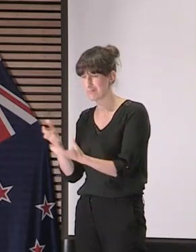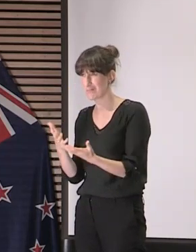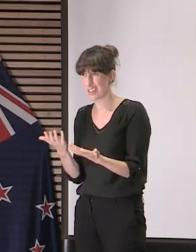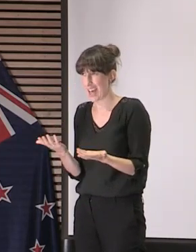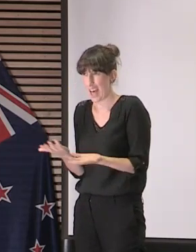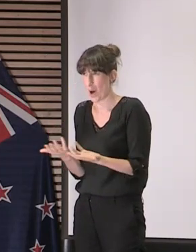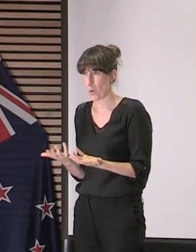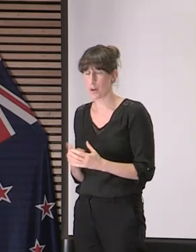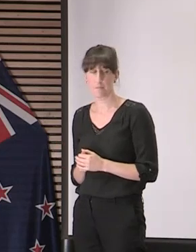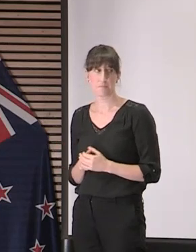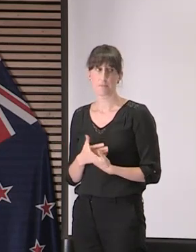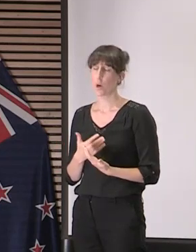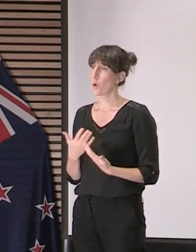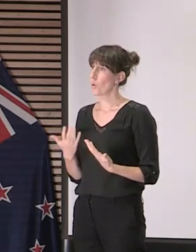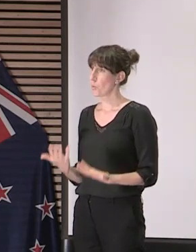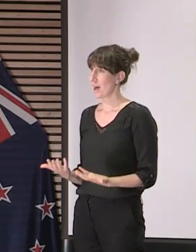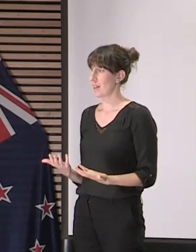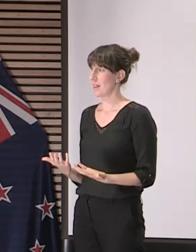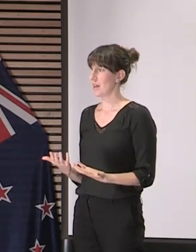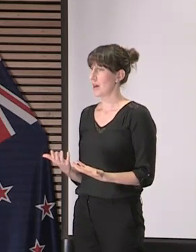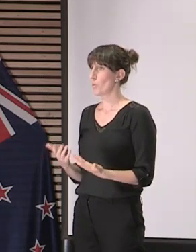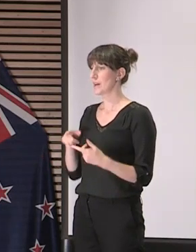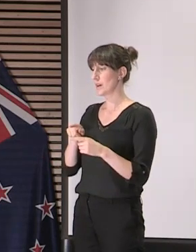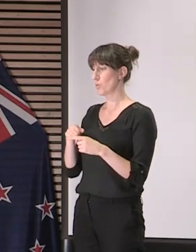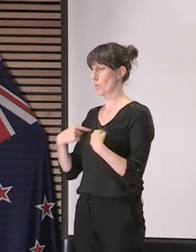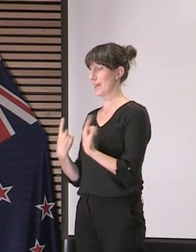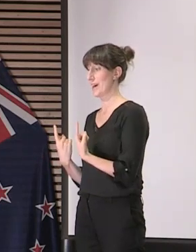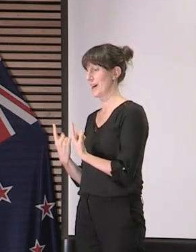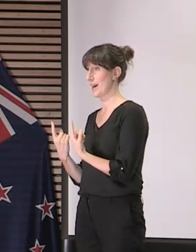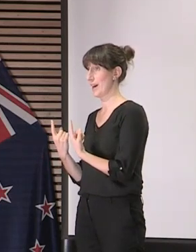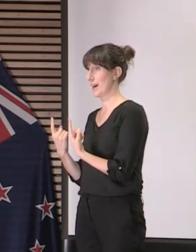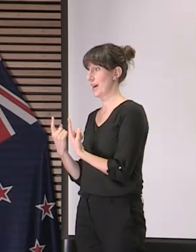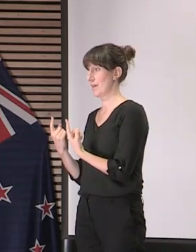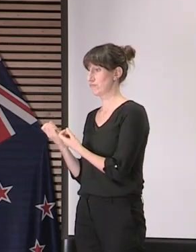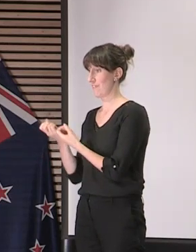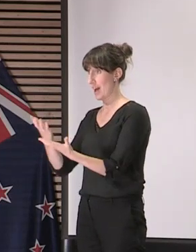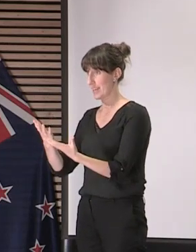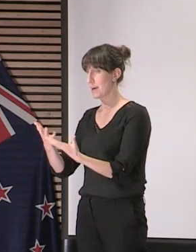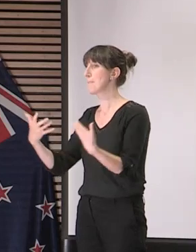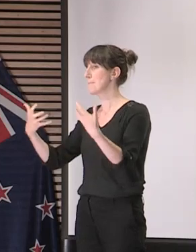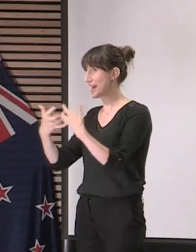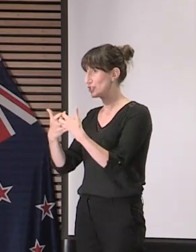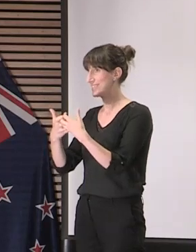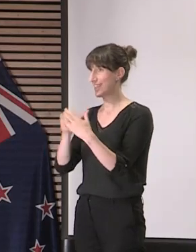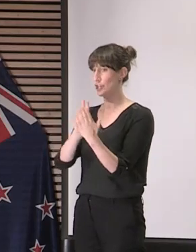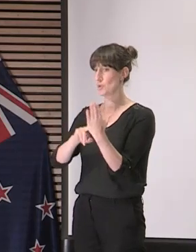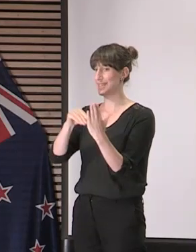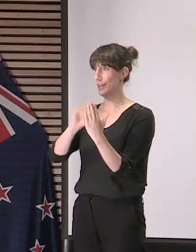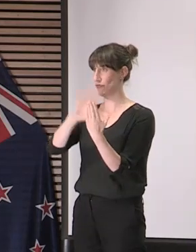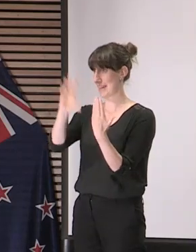teachers have? We're trying to line up the material supplied by ministry of education with what schools